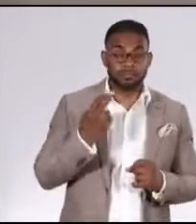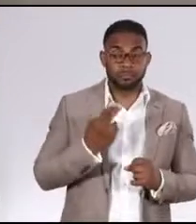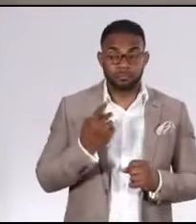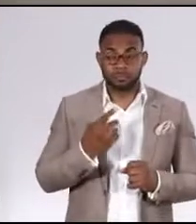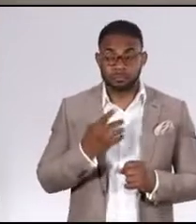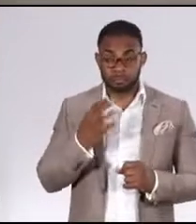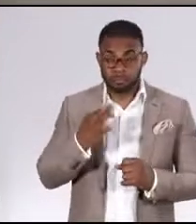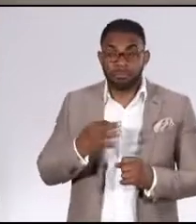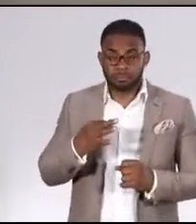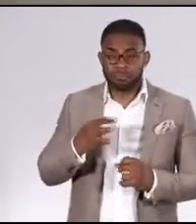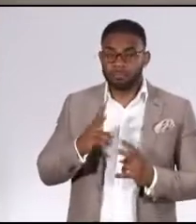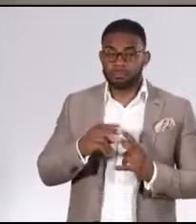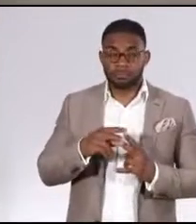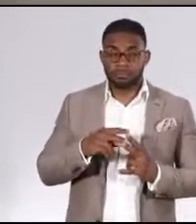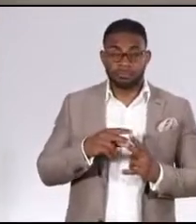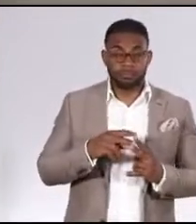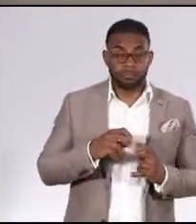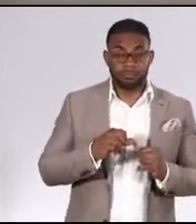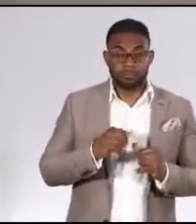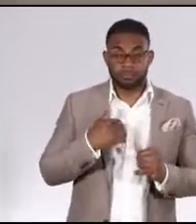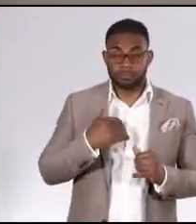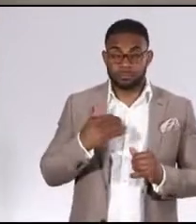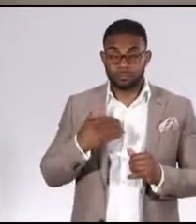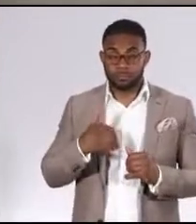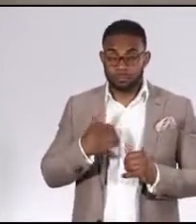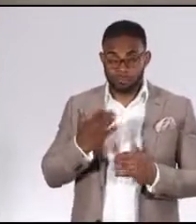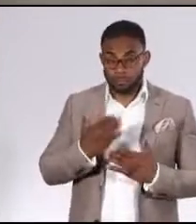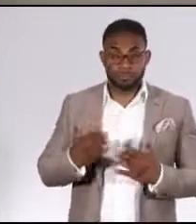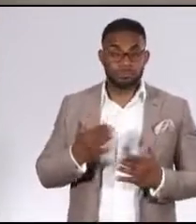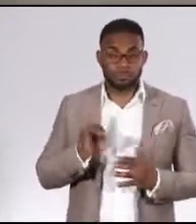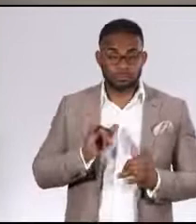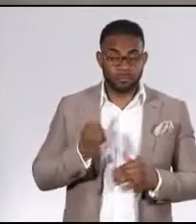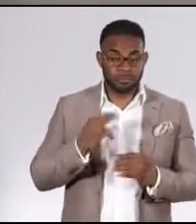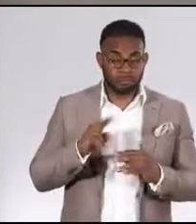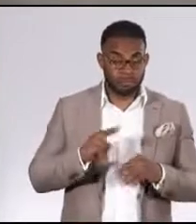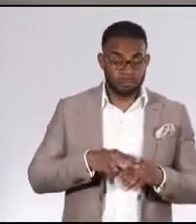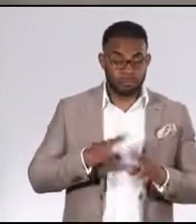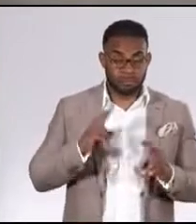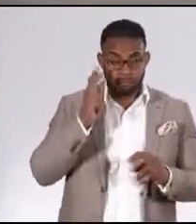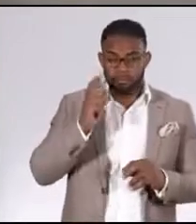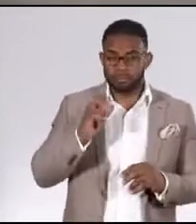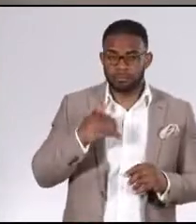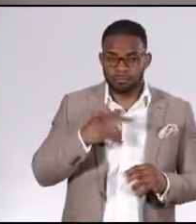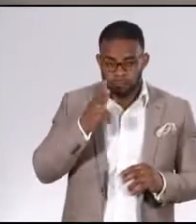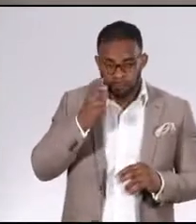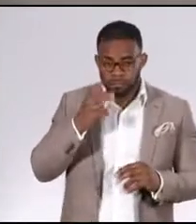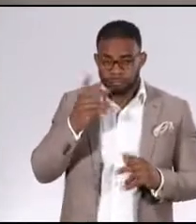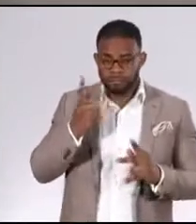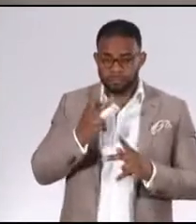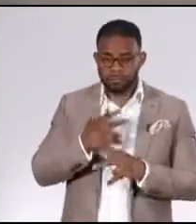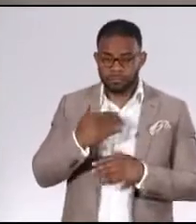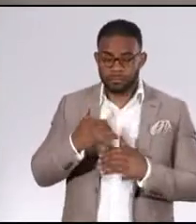Neither allows me to hear in any way resembling normal hearing. As my hearing worsened over the years, I went through